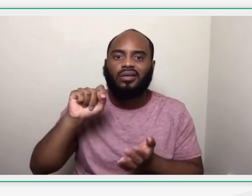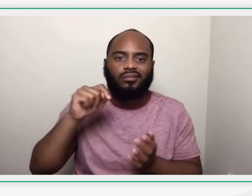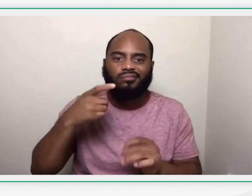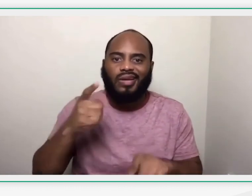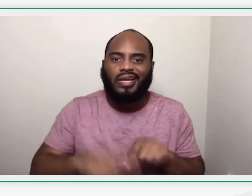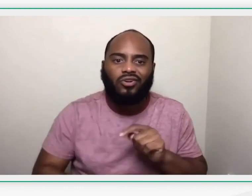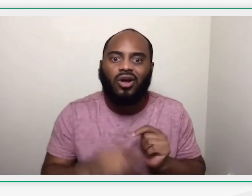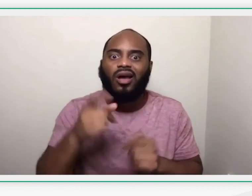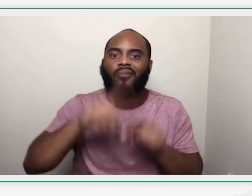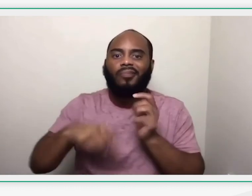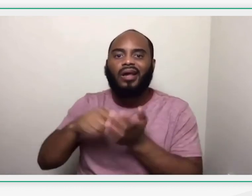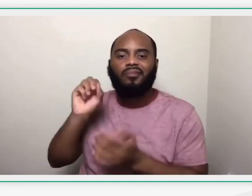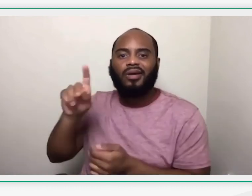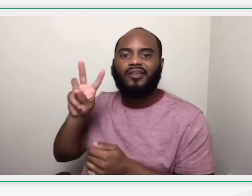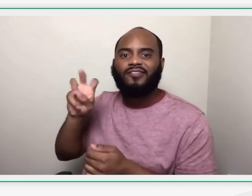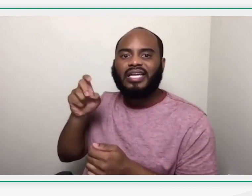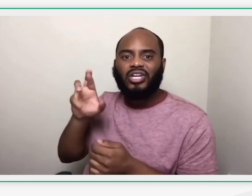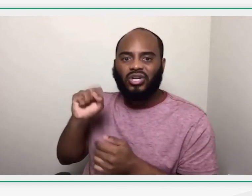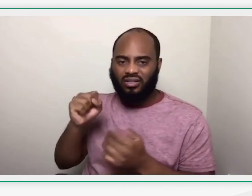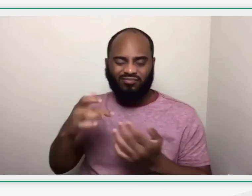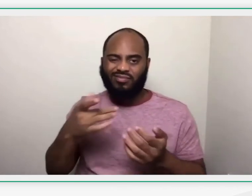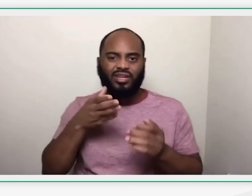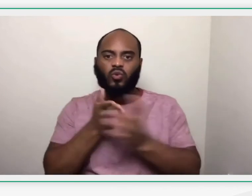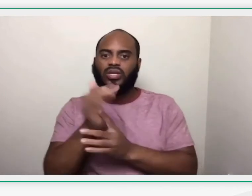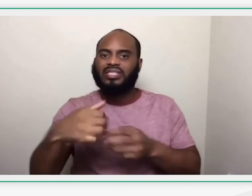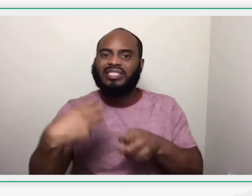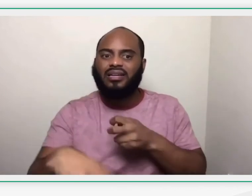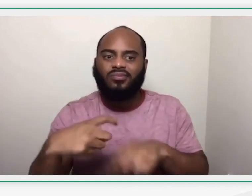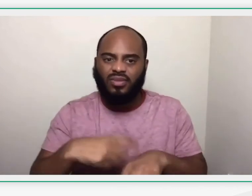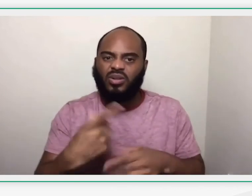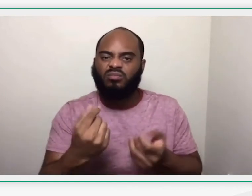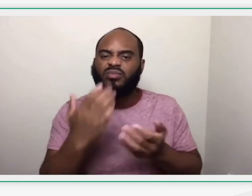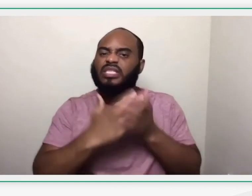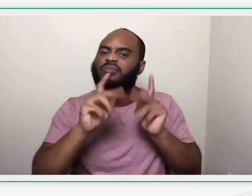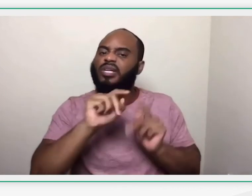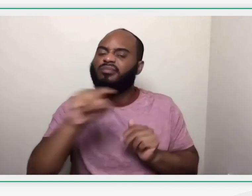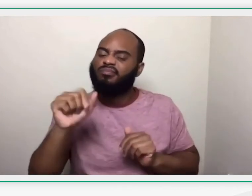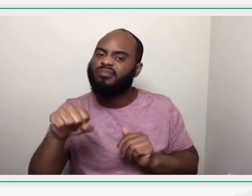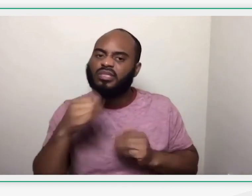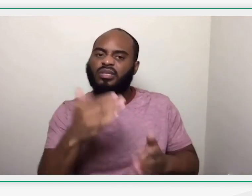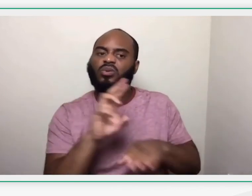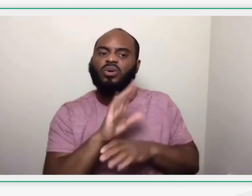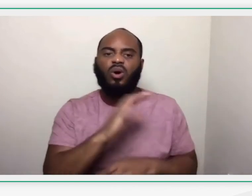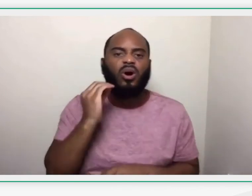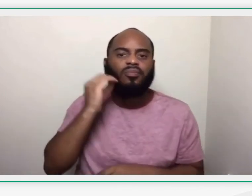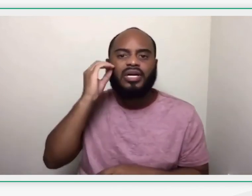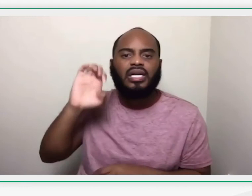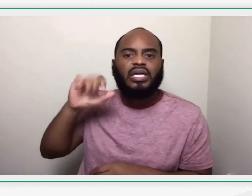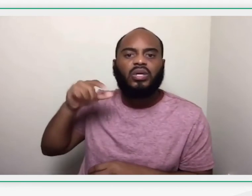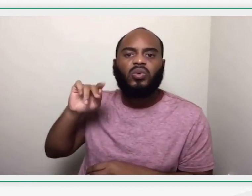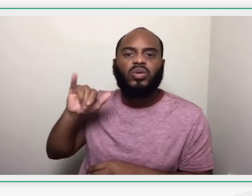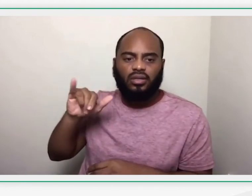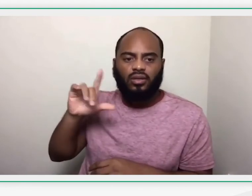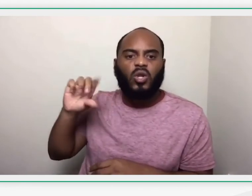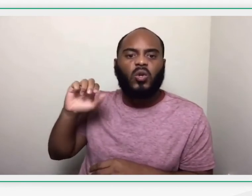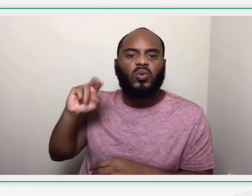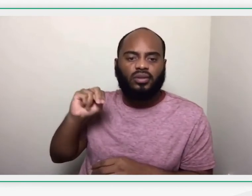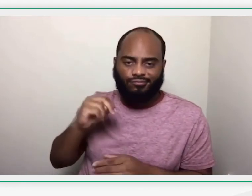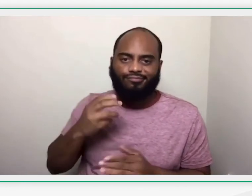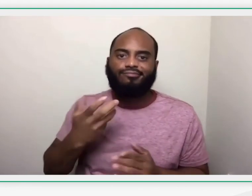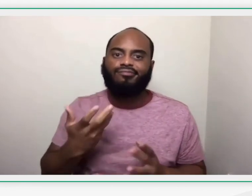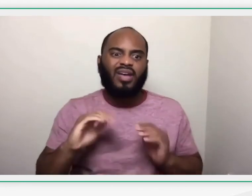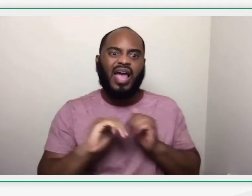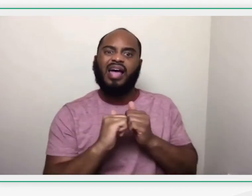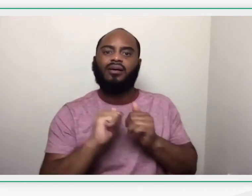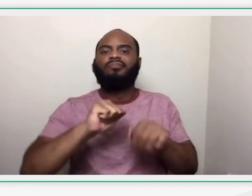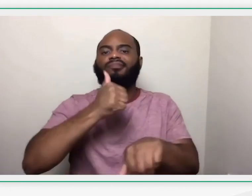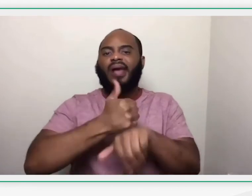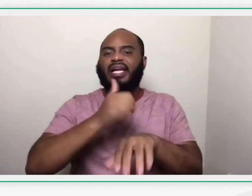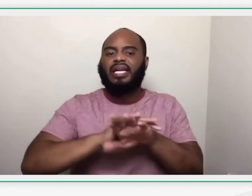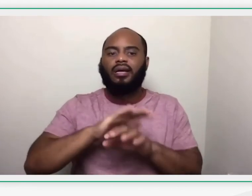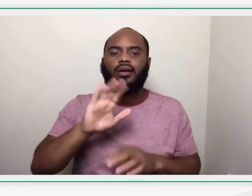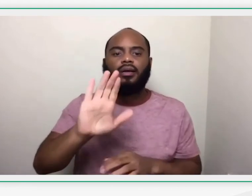leave us unable to pay rent or vendors. We can have hardships and difficult times. When that happens, some folks use their home equity to obtain a loan.